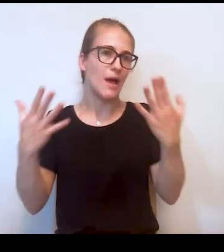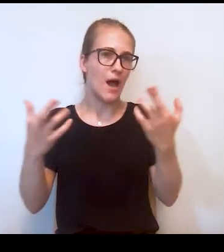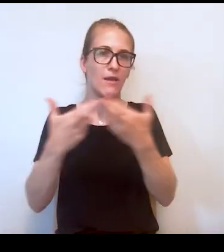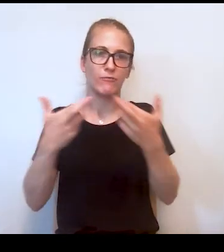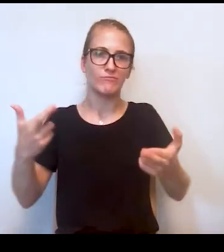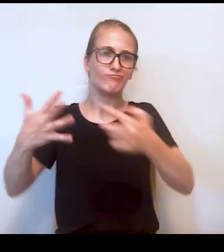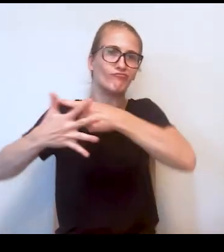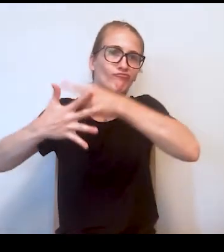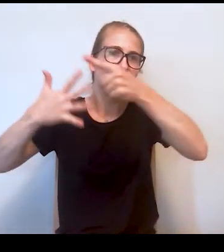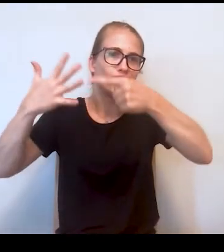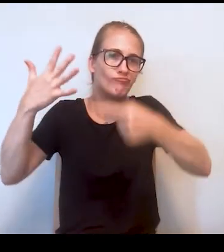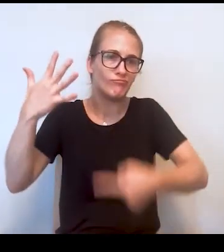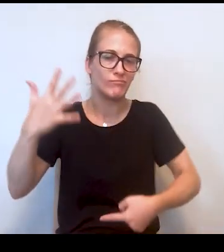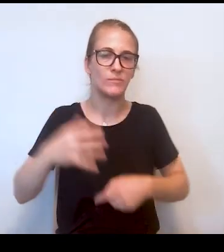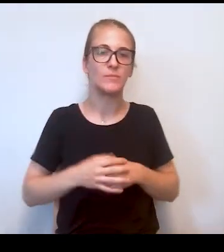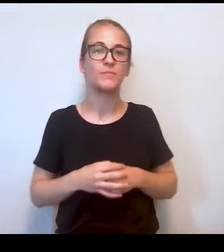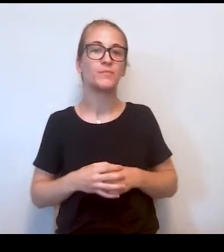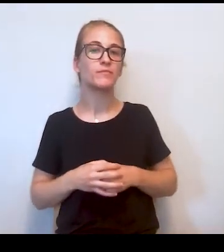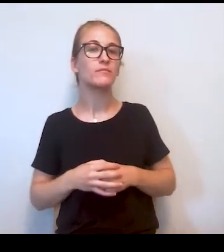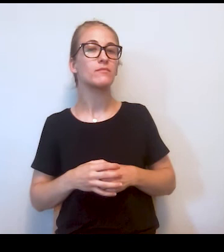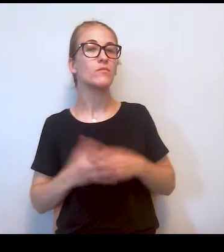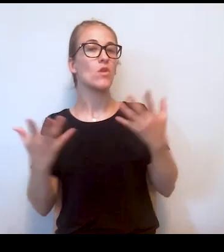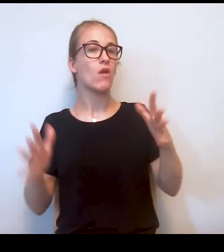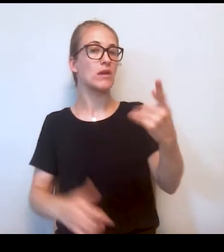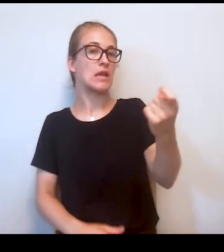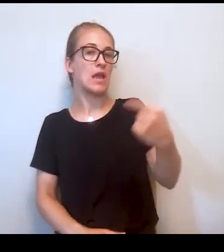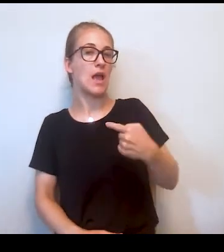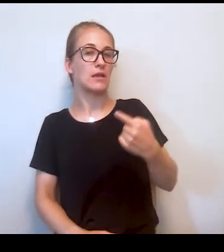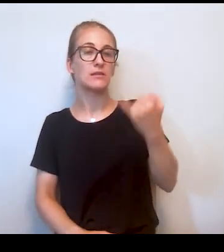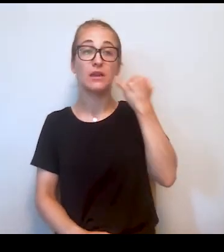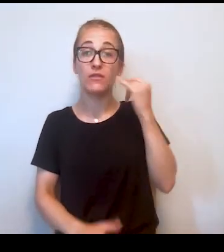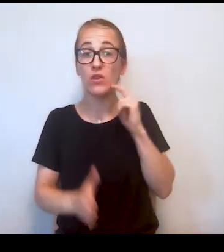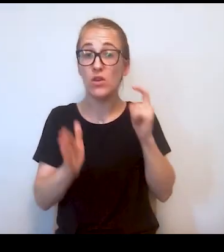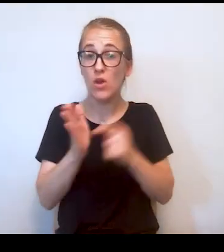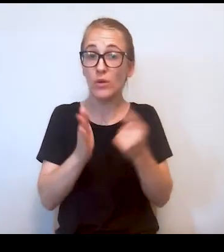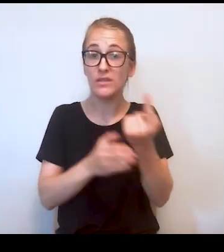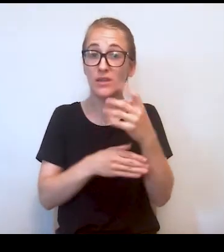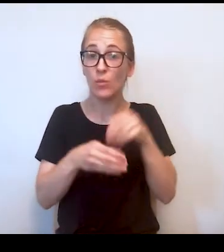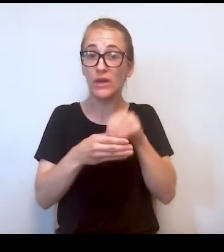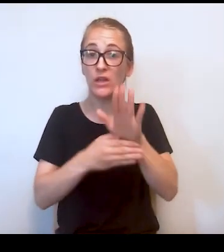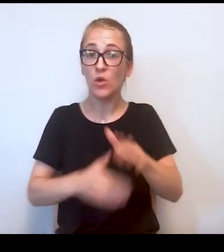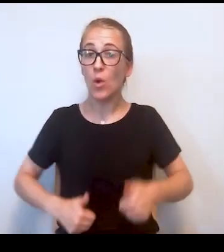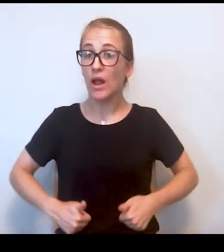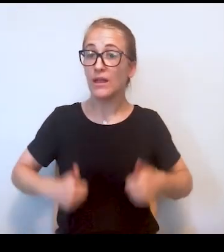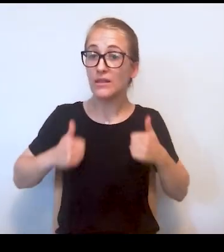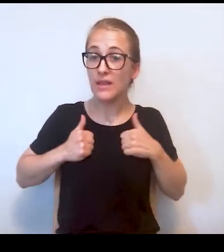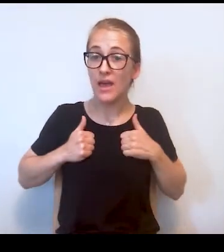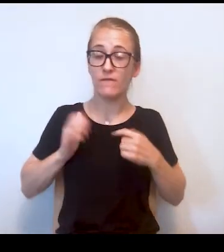exhibiting hypermobility, what do you do. This is a really tricky ethical thing